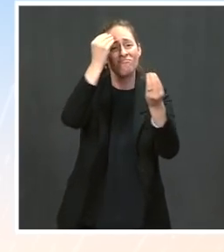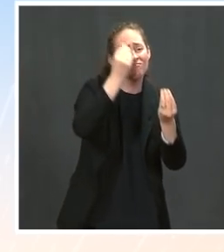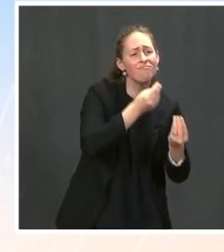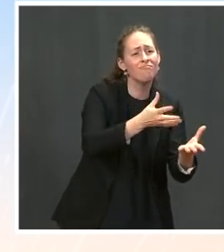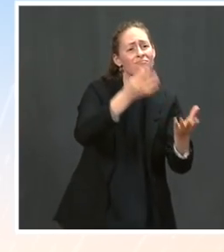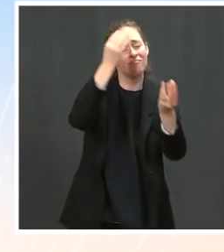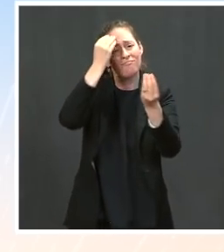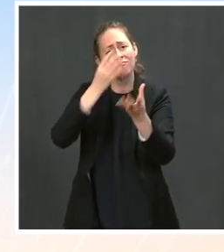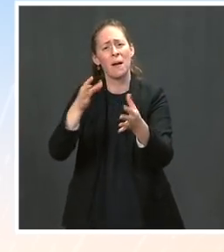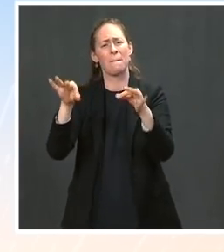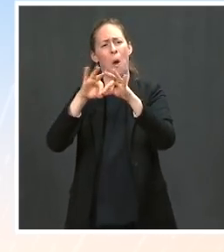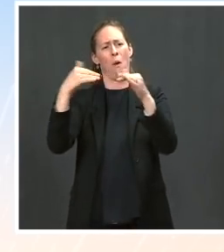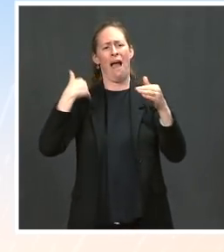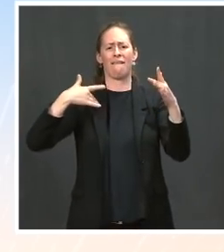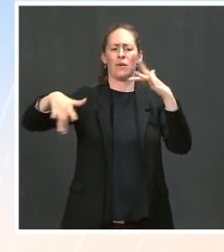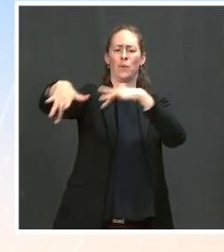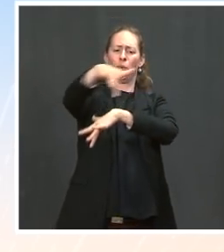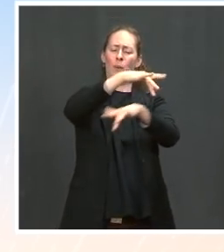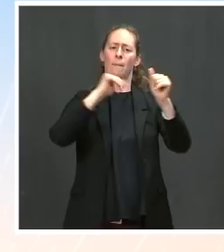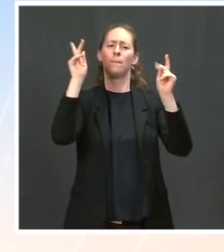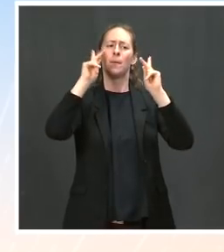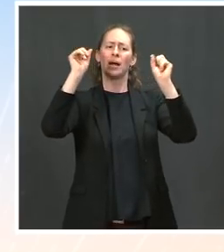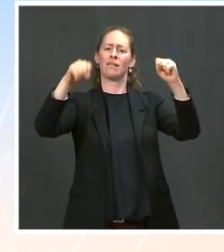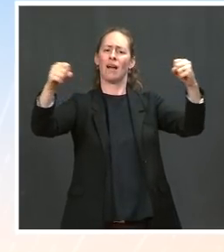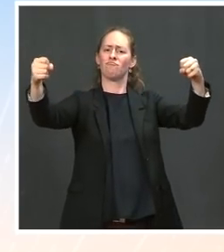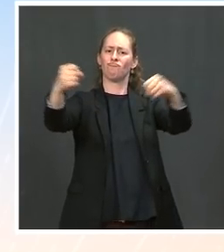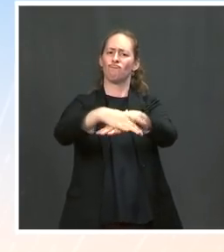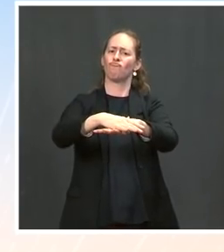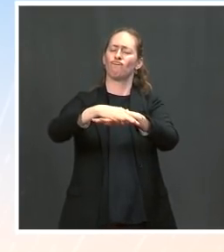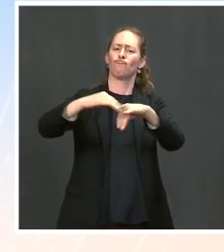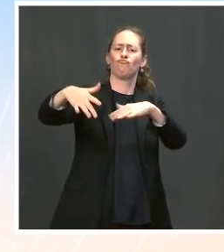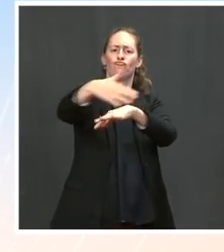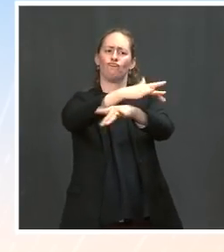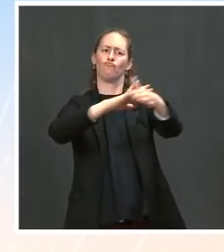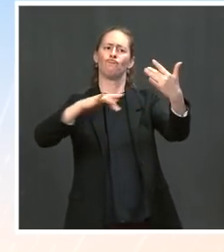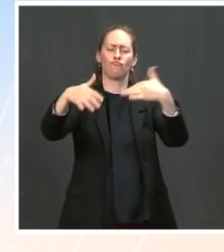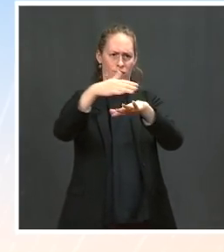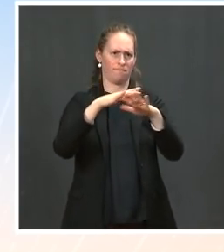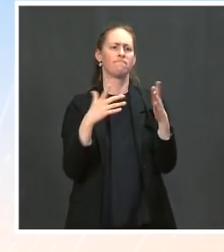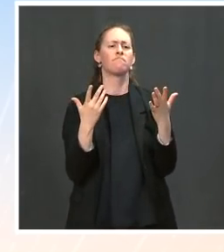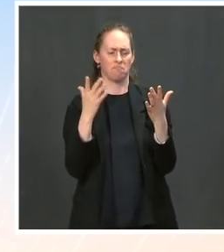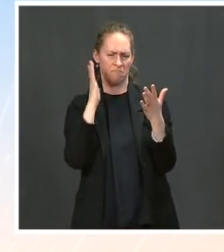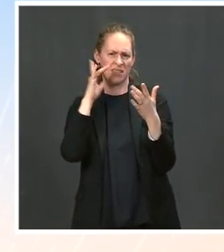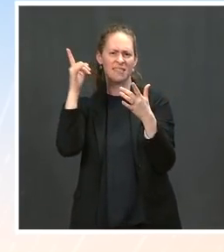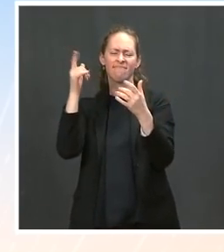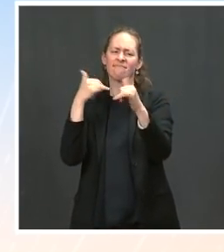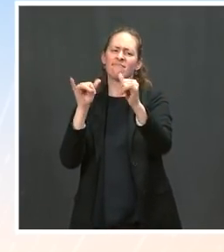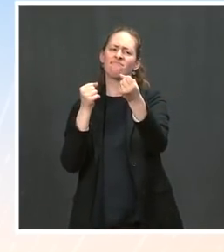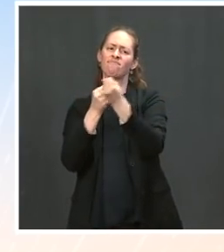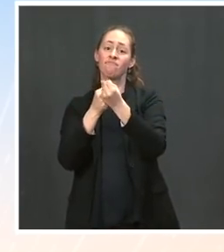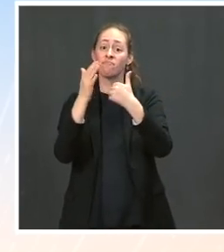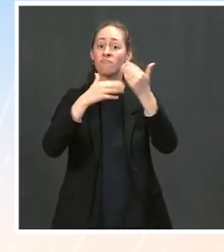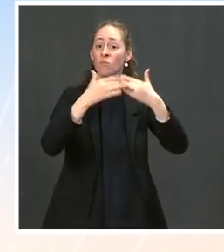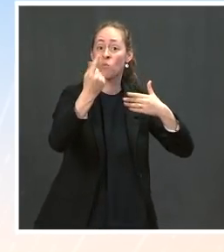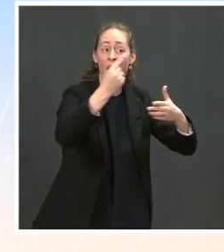So that's consistently been his view. And he'll continue to advocate that regardless of the outcome. The Press: And so what made him want to weigh in today